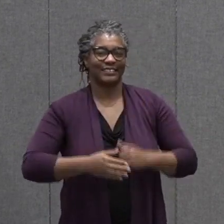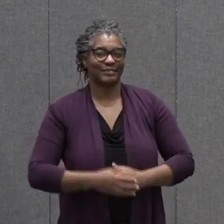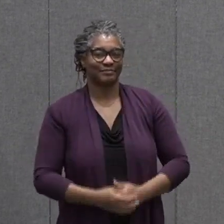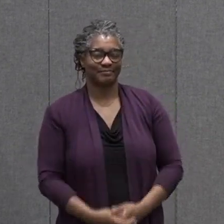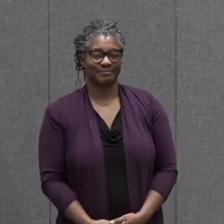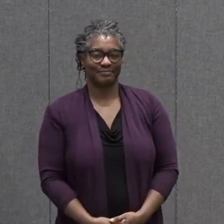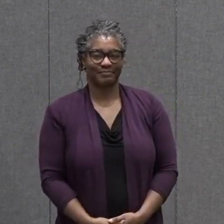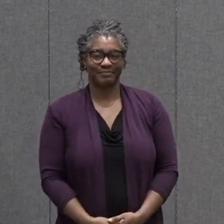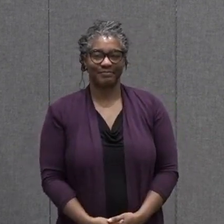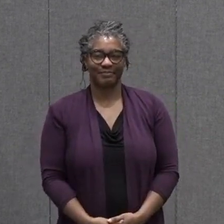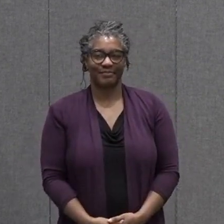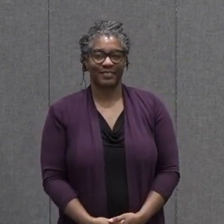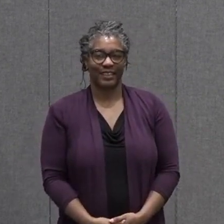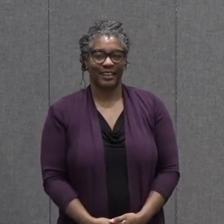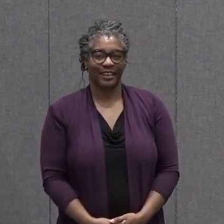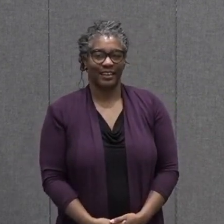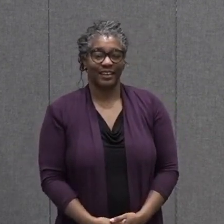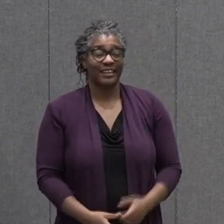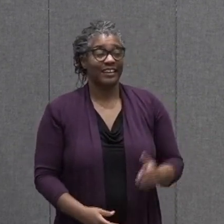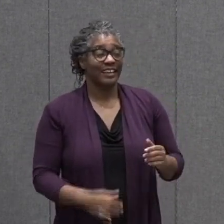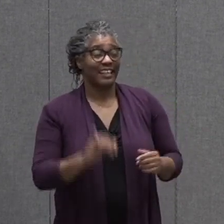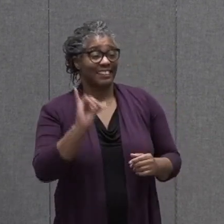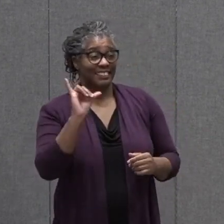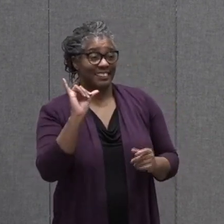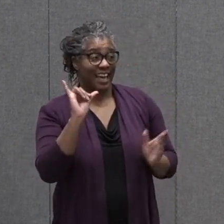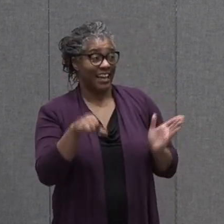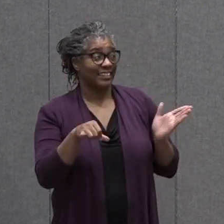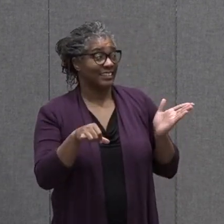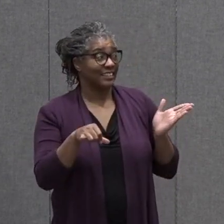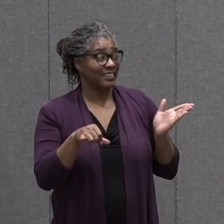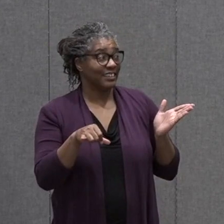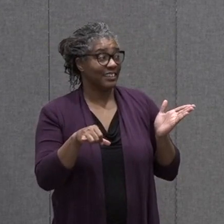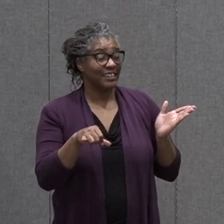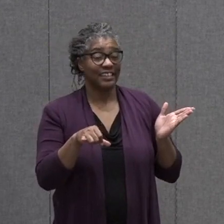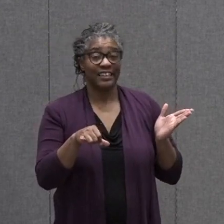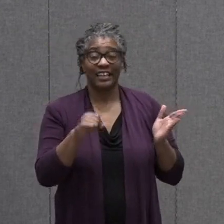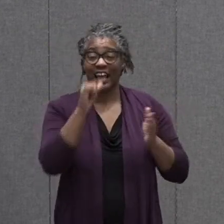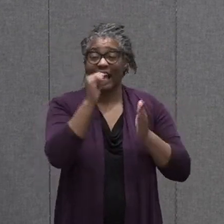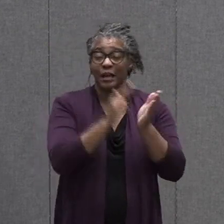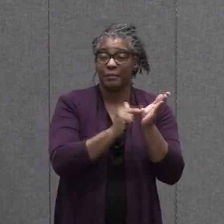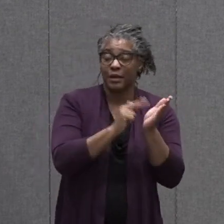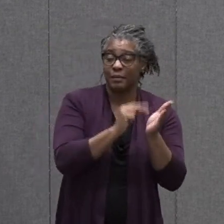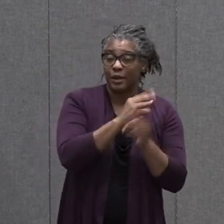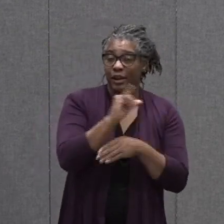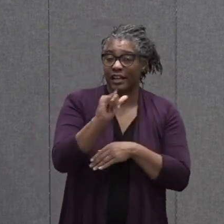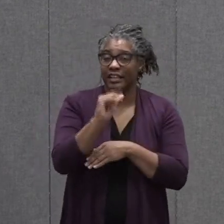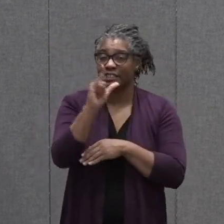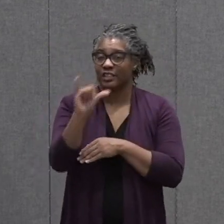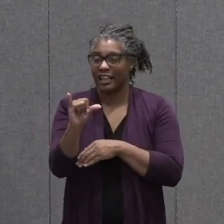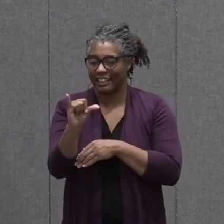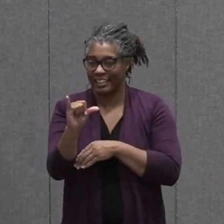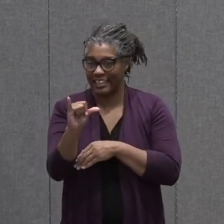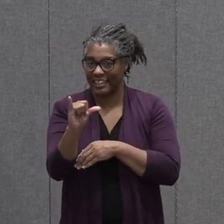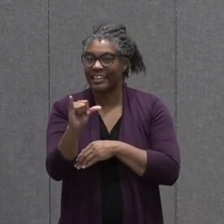So this is Peanut Butter and Jelly and they definitely go well together. Hopefully in this story, you were able to use the...